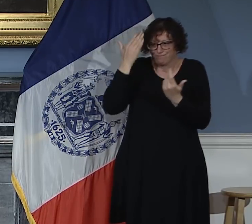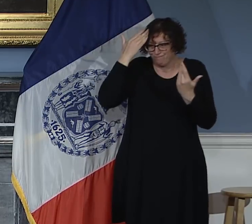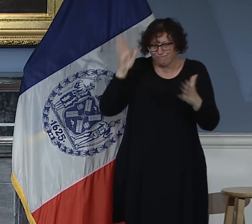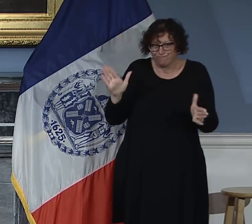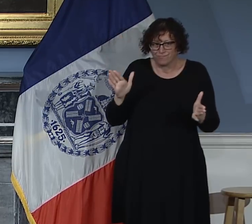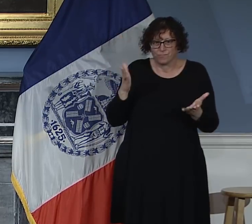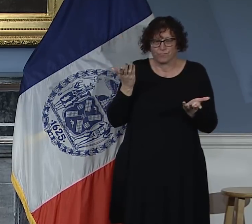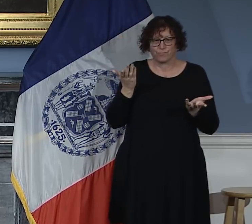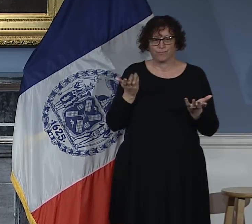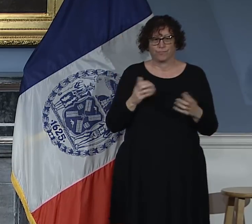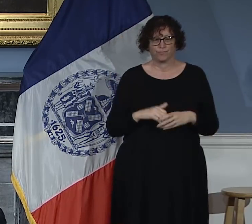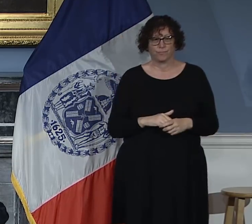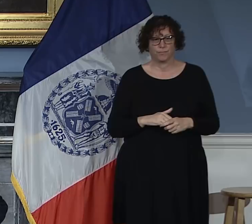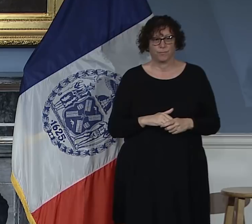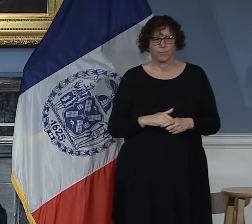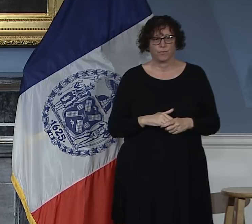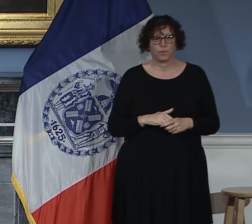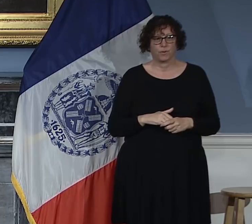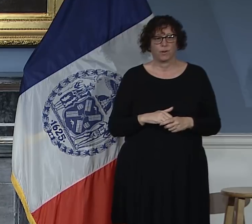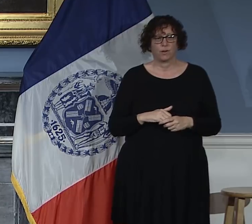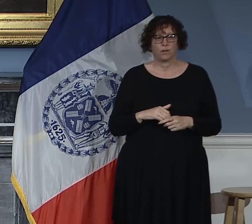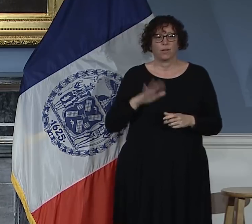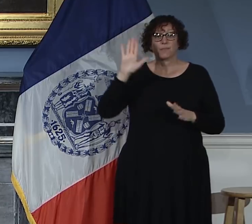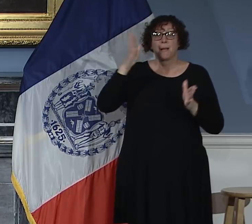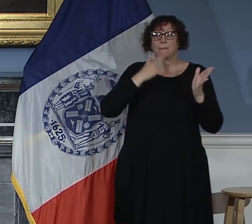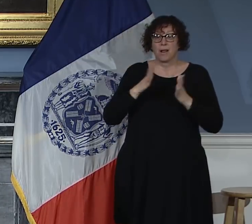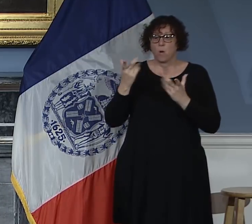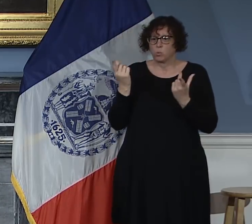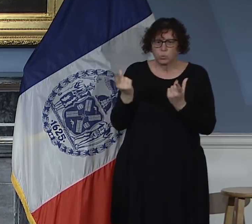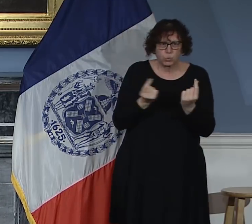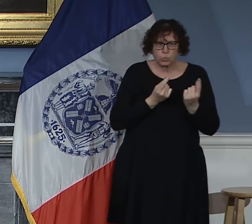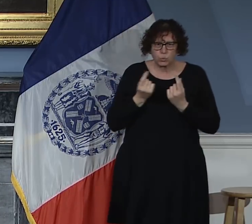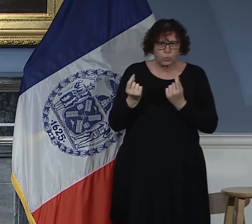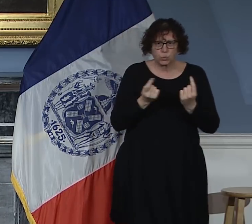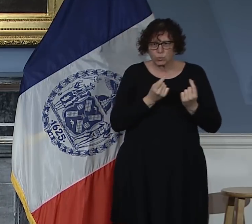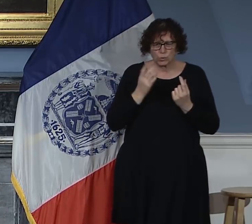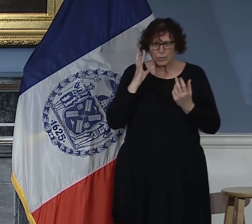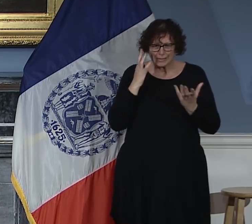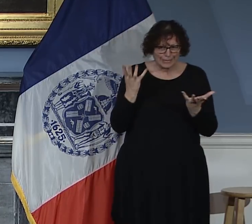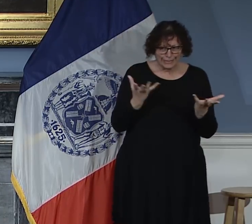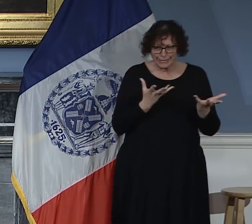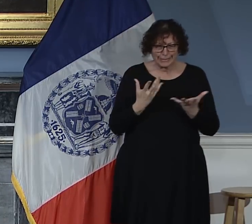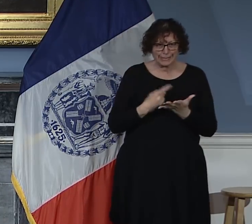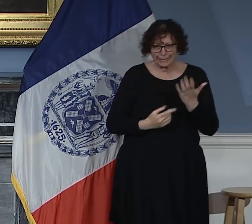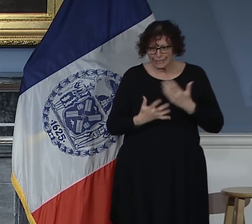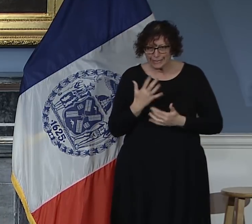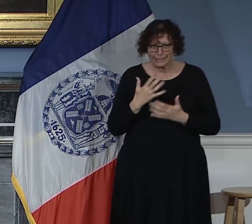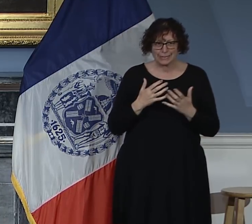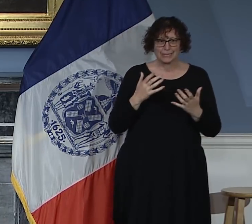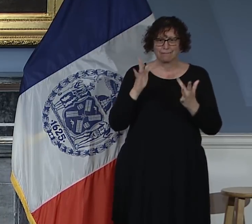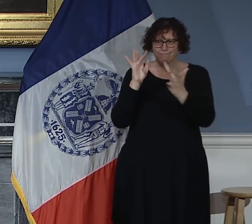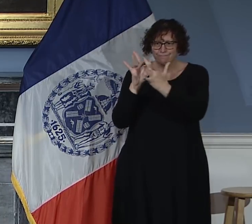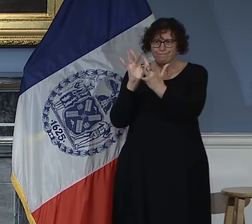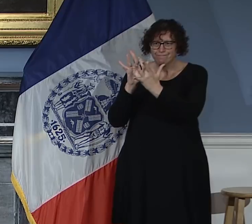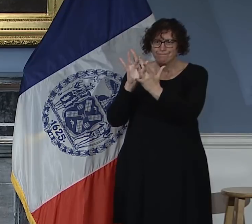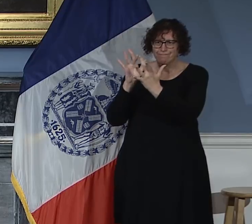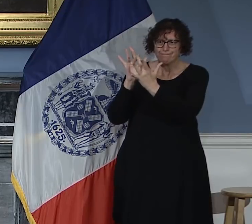TOLD OF ANYTHING AMONG THEM. IN TERMS OF STEPS, I KNOW I HAVE SPOKEN TO